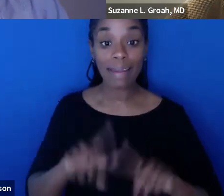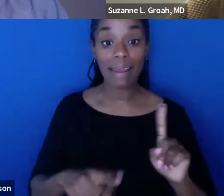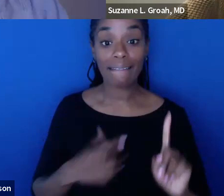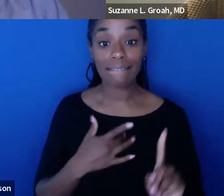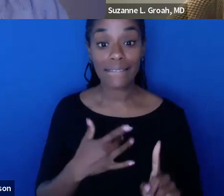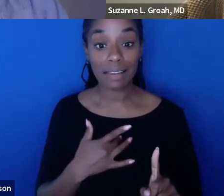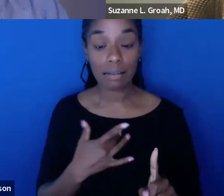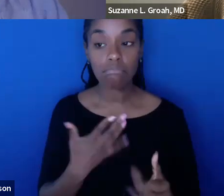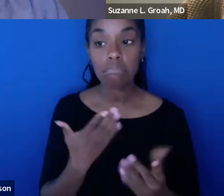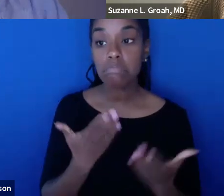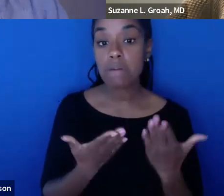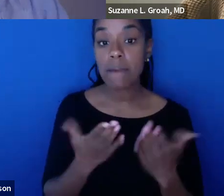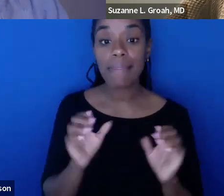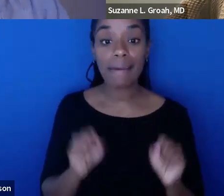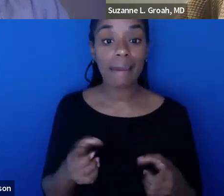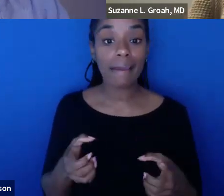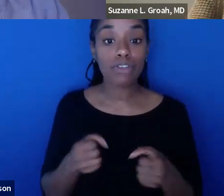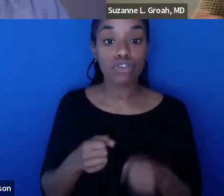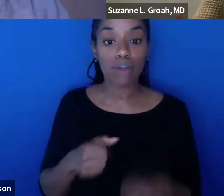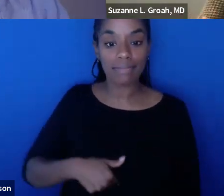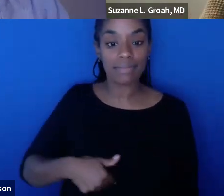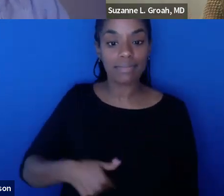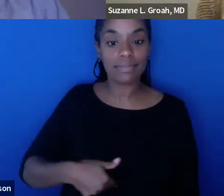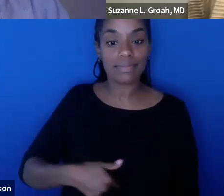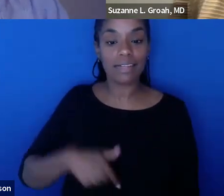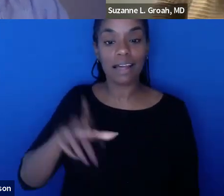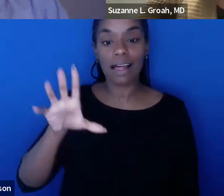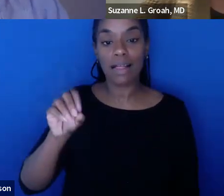they can contract their core, there's some evidence that when they're